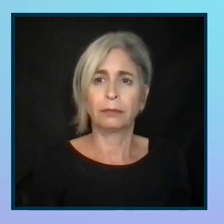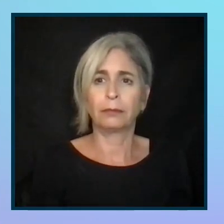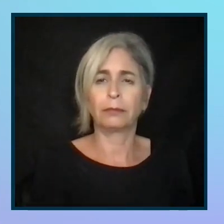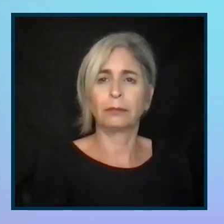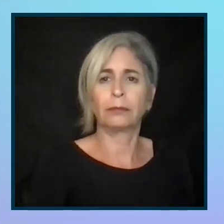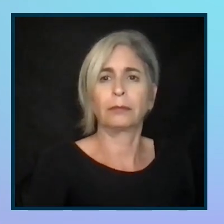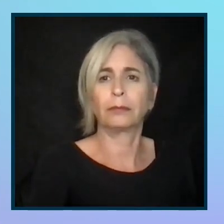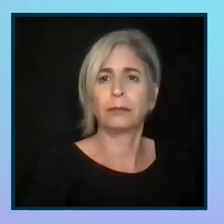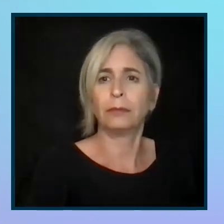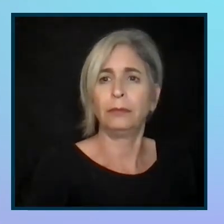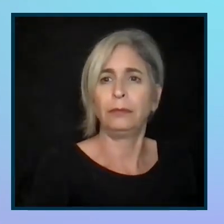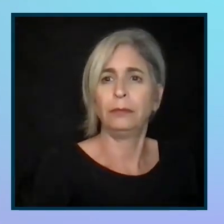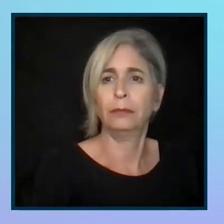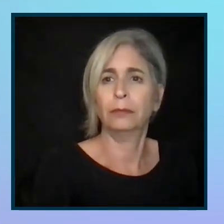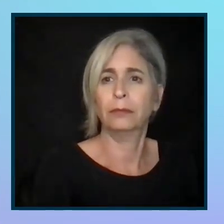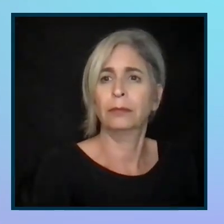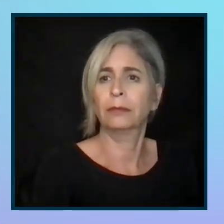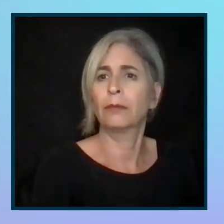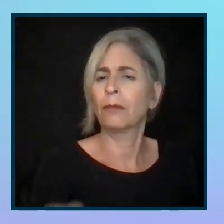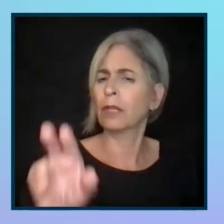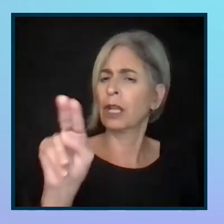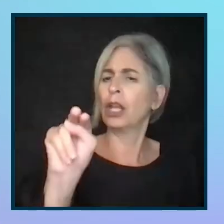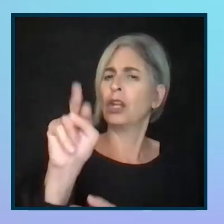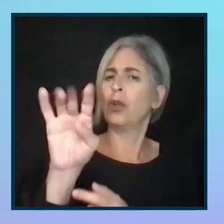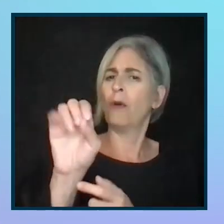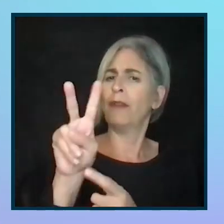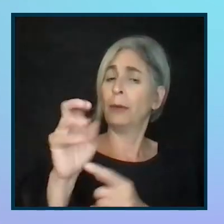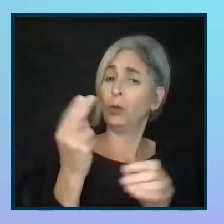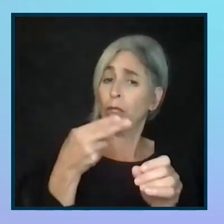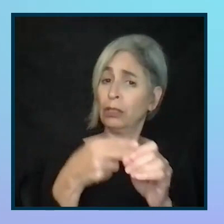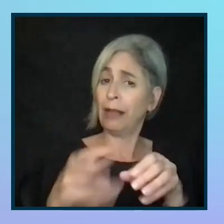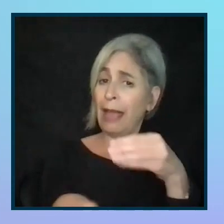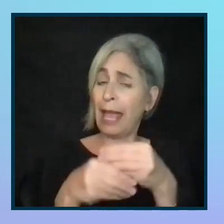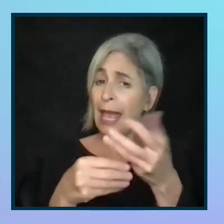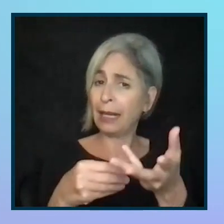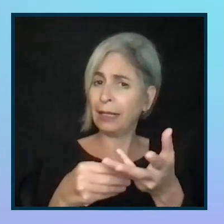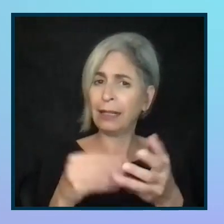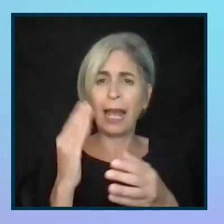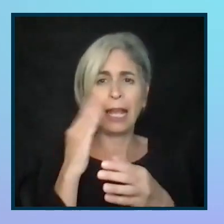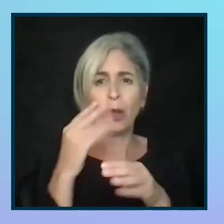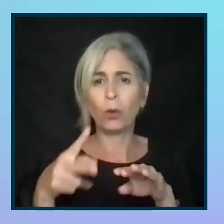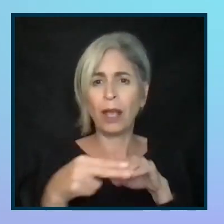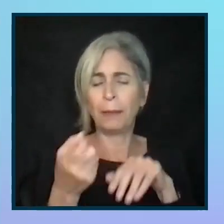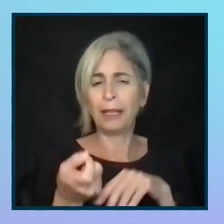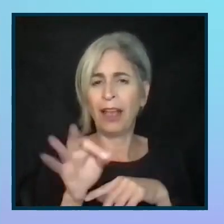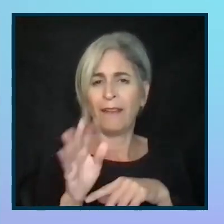November, let's go back to you. Looks like you have something additional to say. Yeah, I know you're gonna cut me off, so I'll be quick.